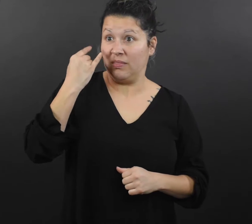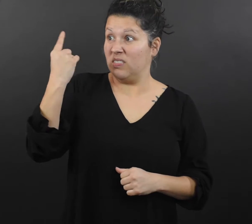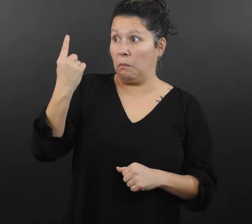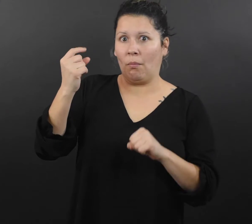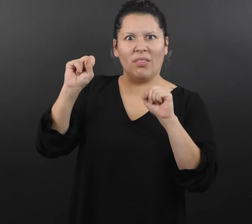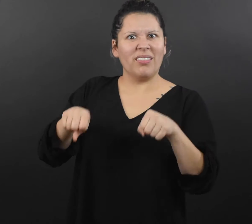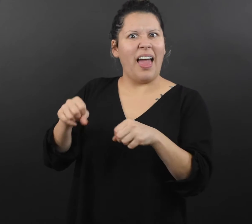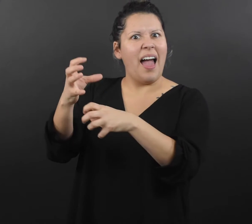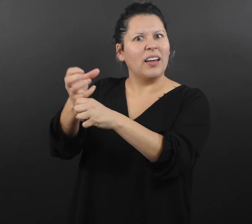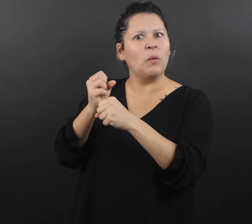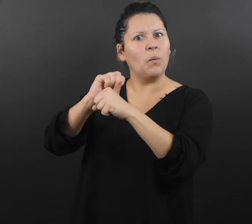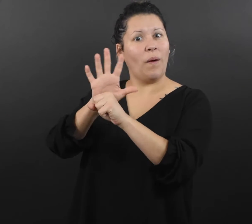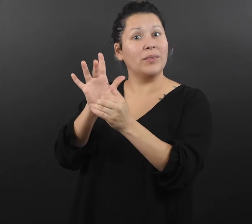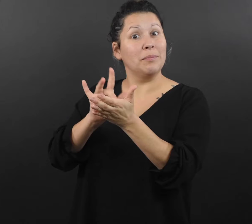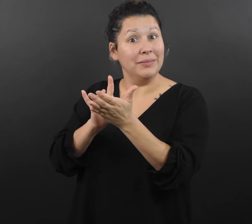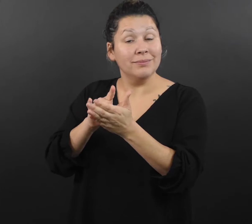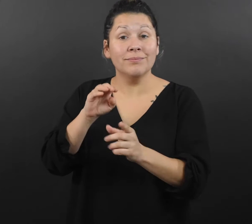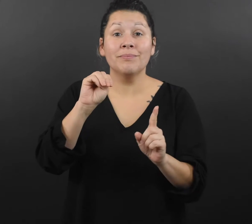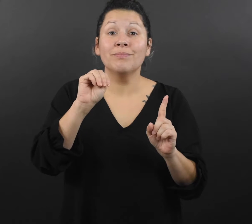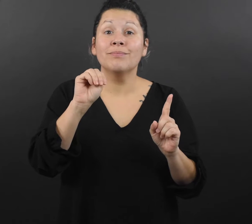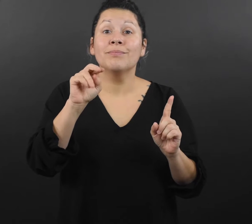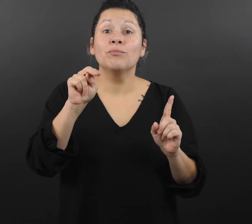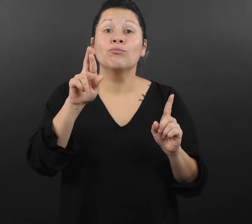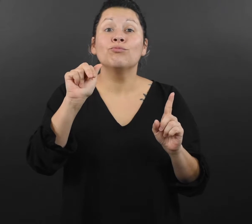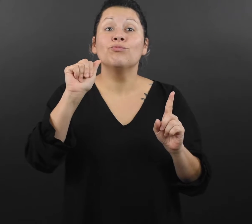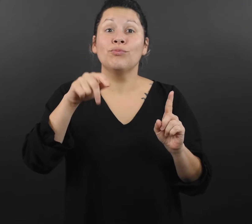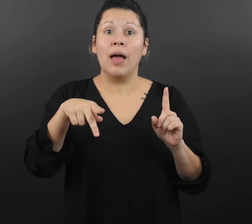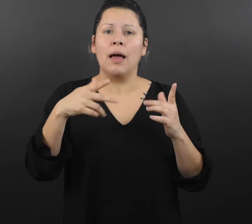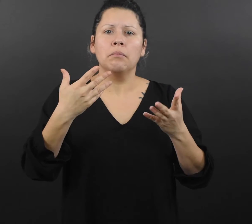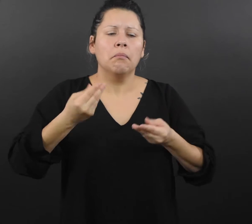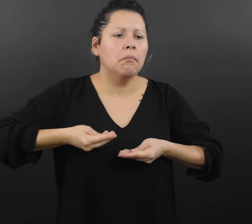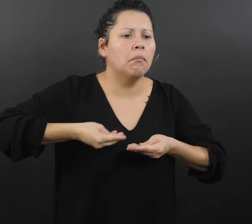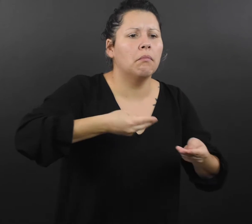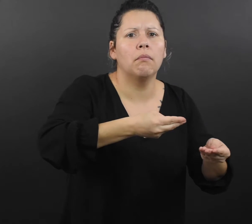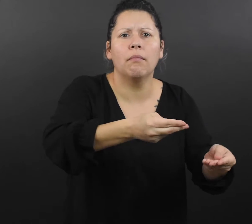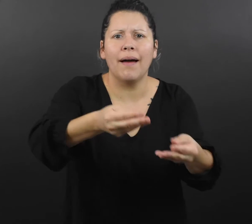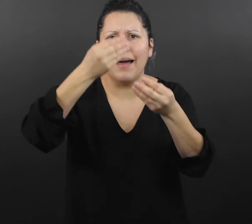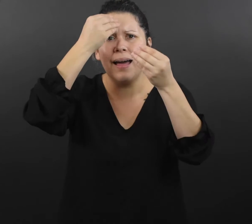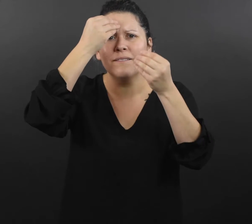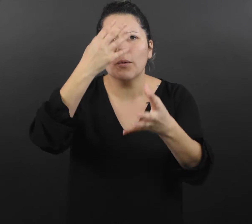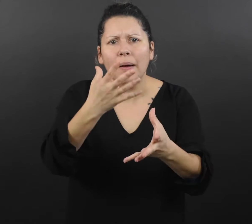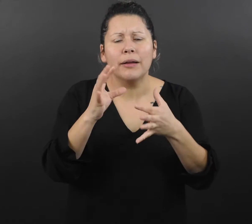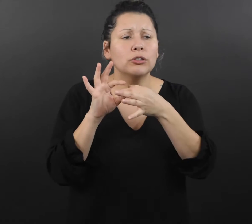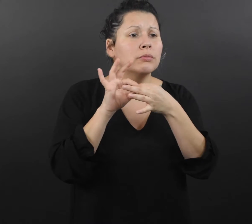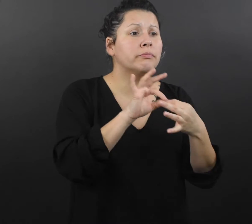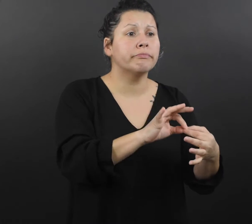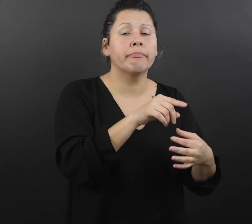If someone can get a COVID-19 medication, MNRAP passes along information on their behalf